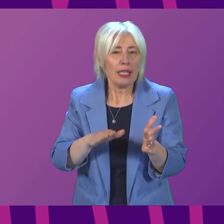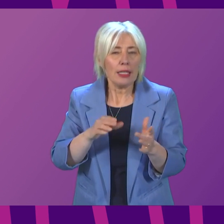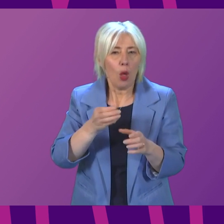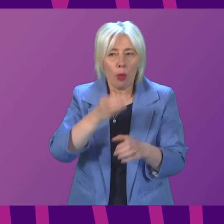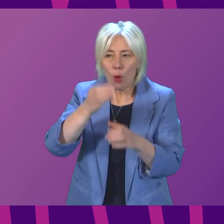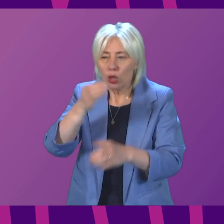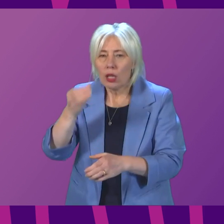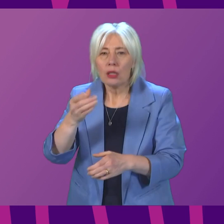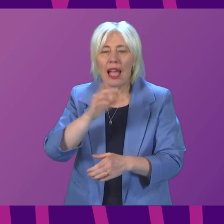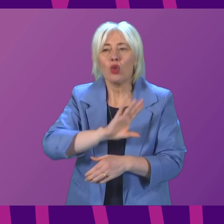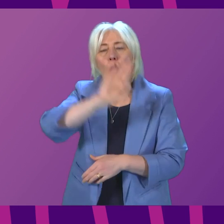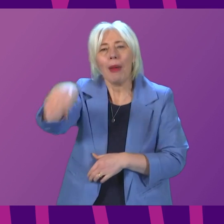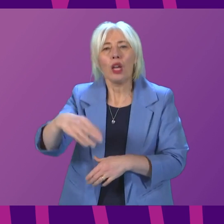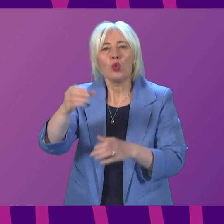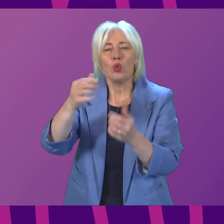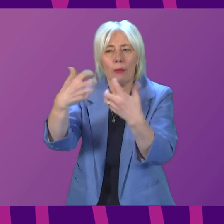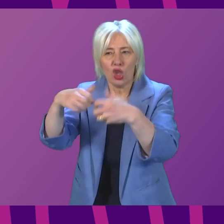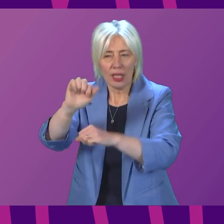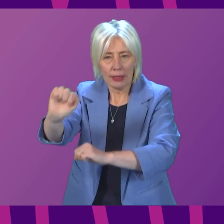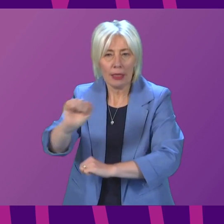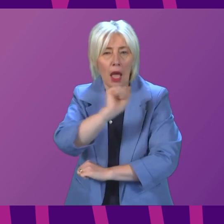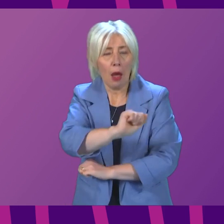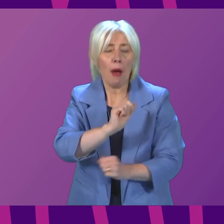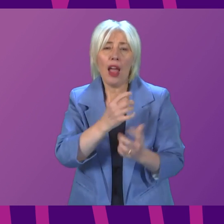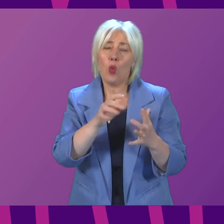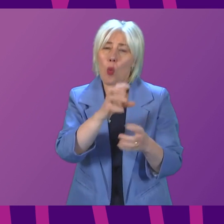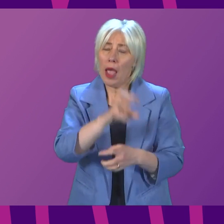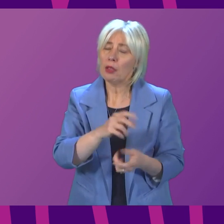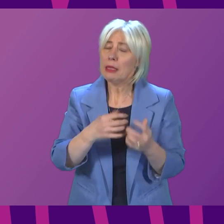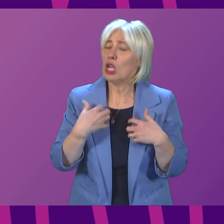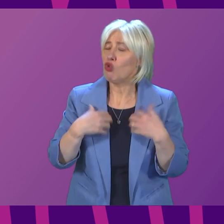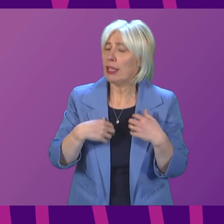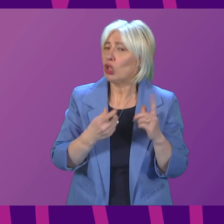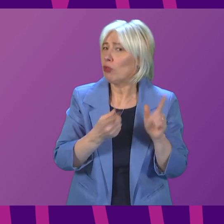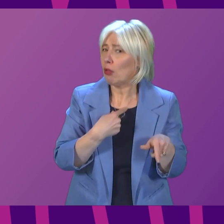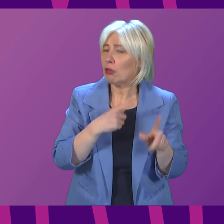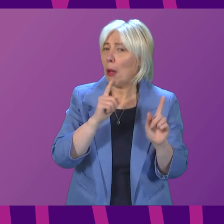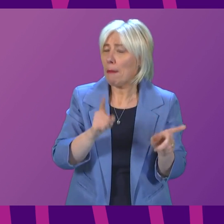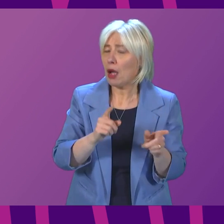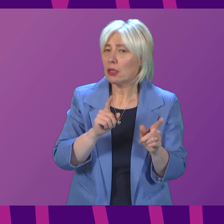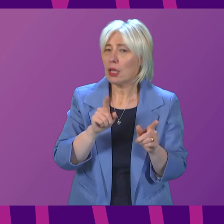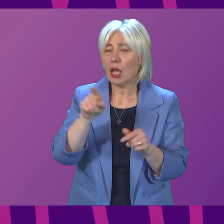to reverse vending machines has yielded some interesting results, yet the Scottish Government scheme has no facility for that.